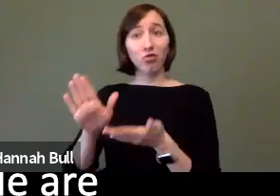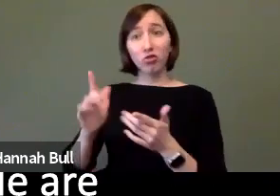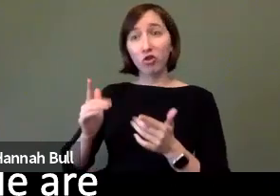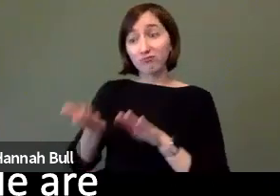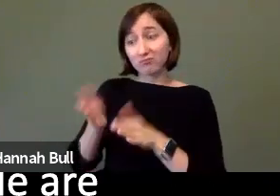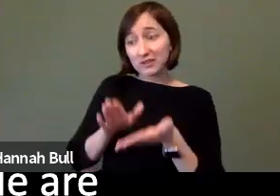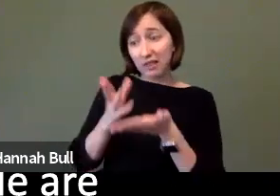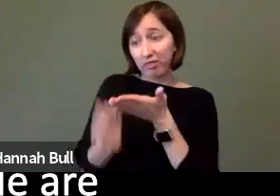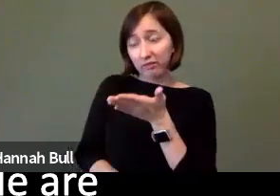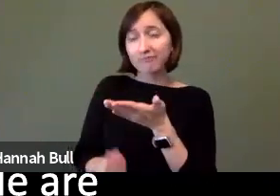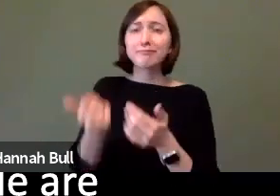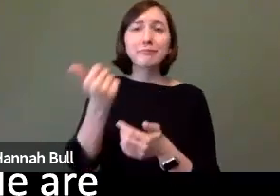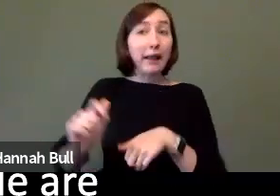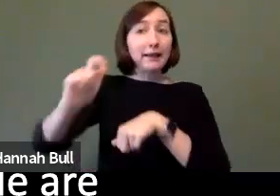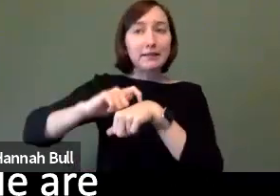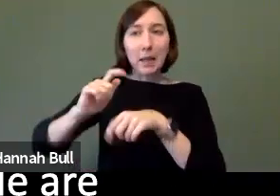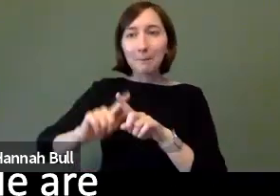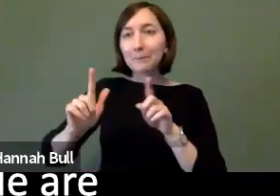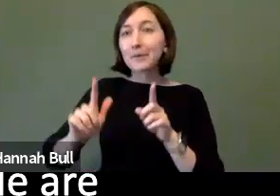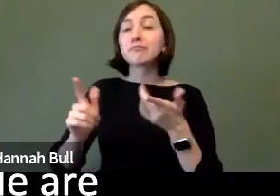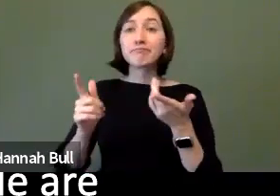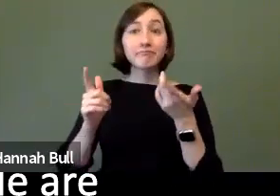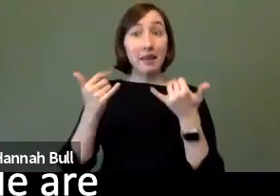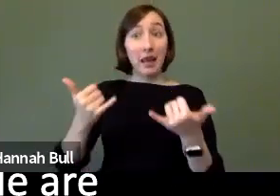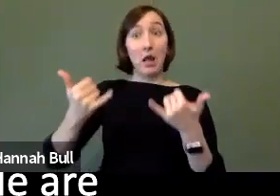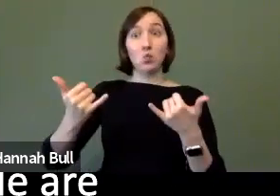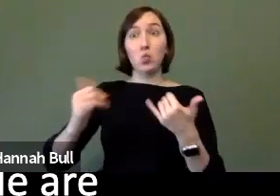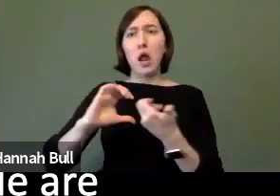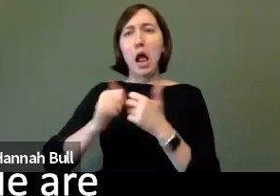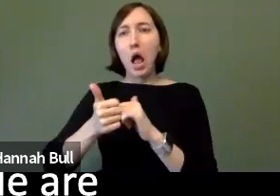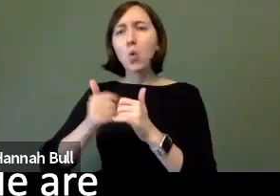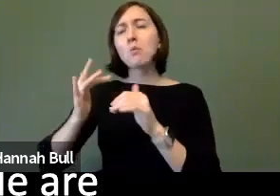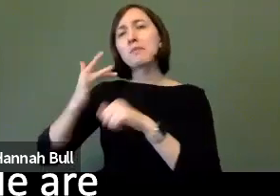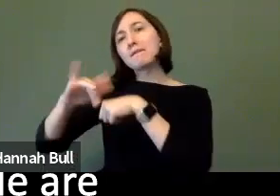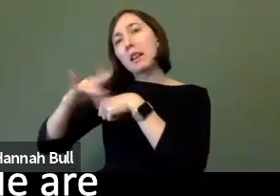So make services available via Facebook live or other streaming means.